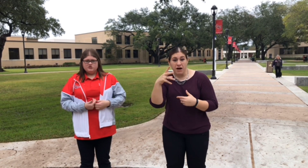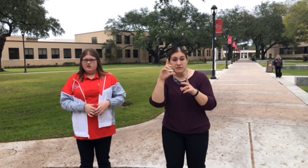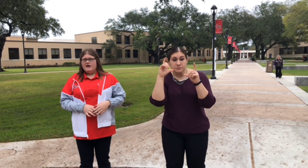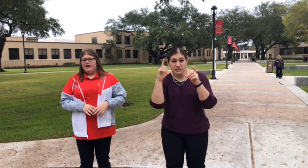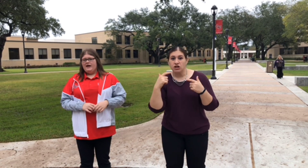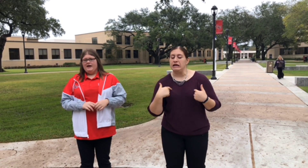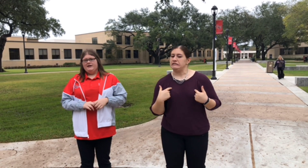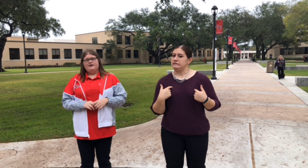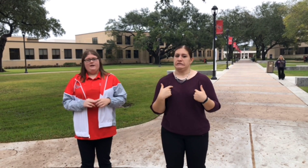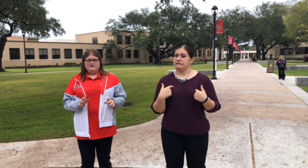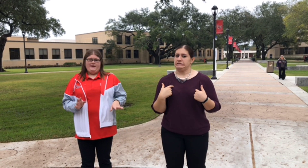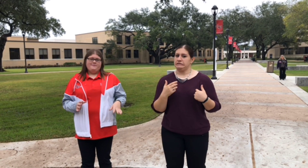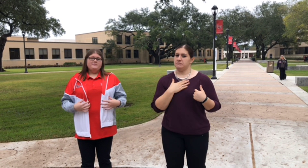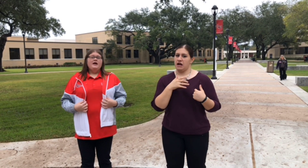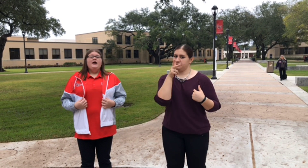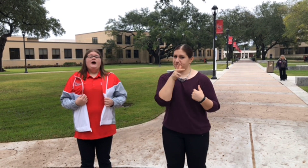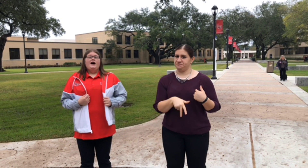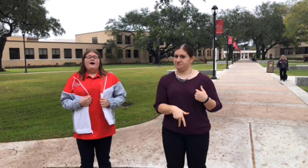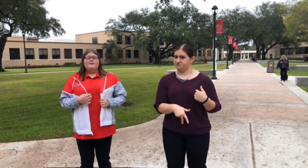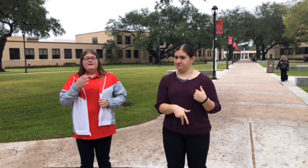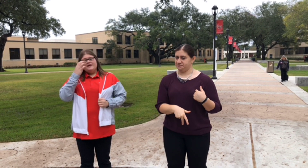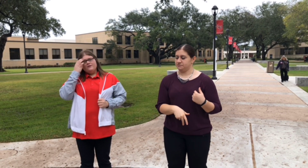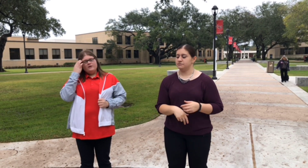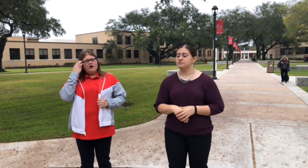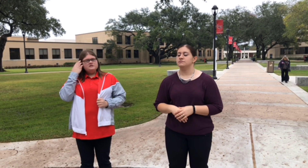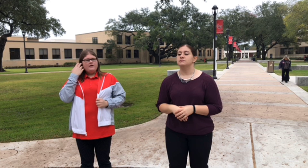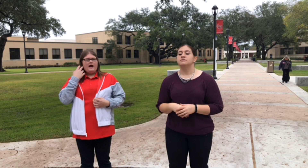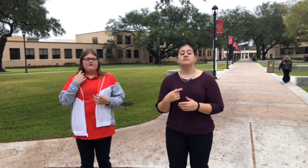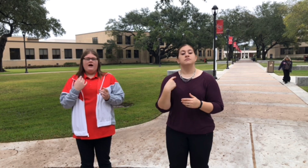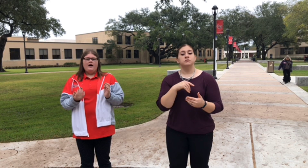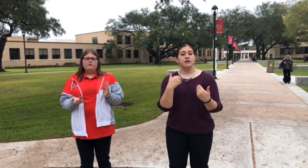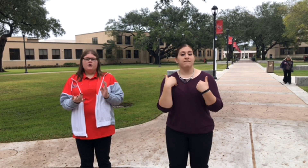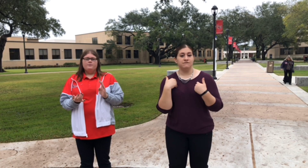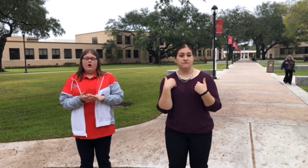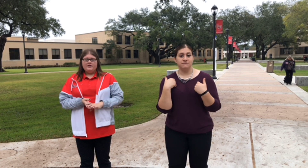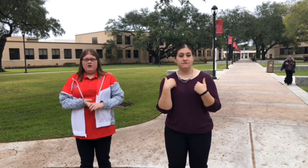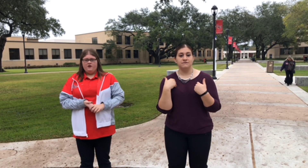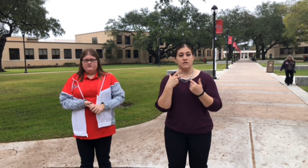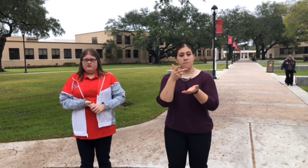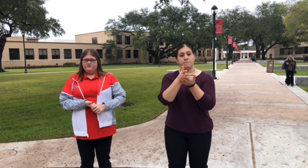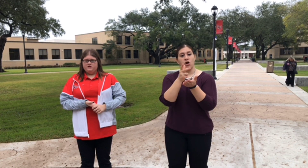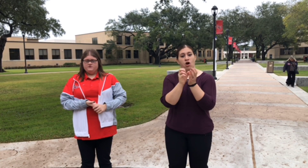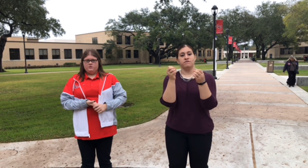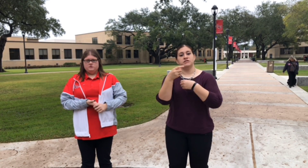picture taken...and mine's bad. Um, we also have our parking office on the first floor